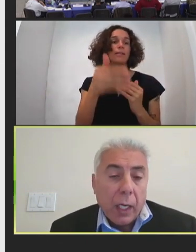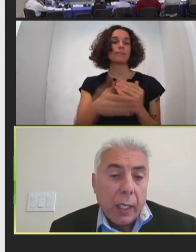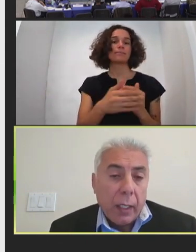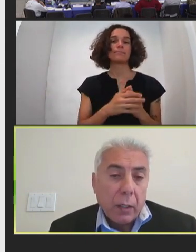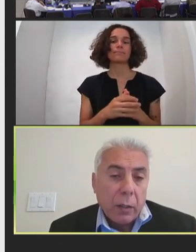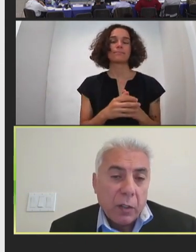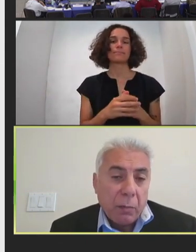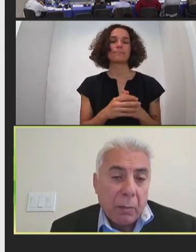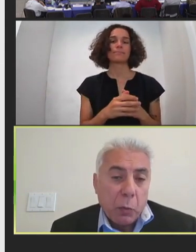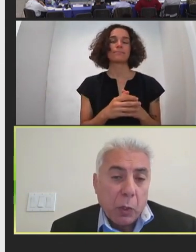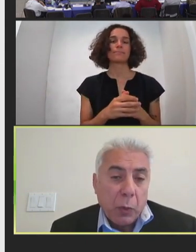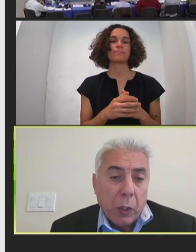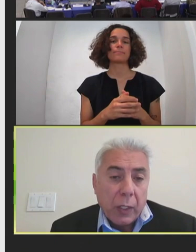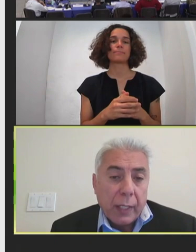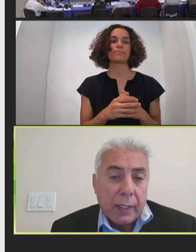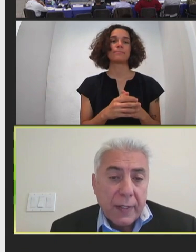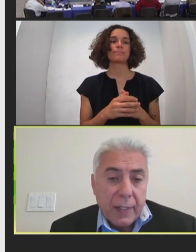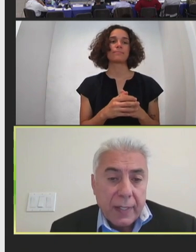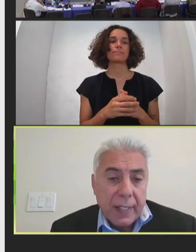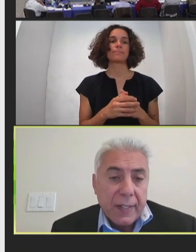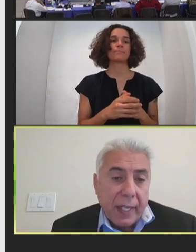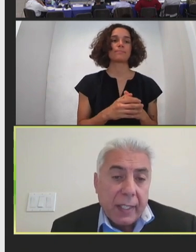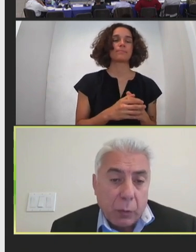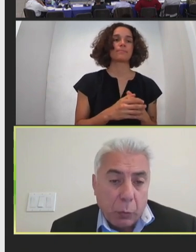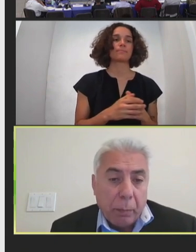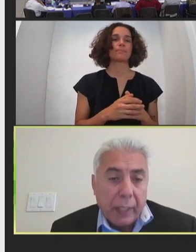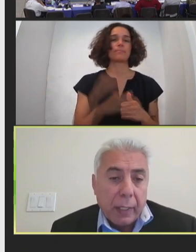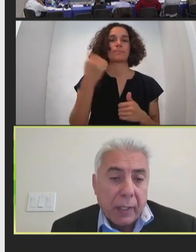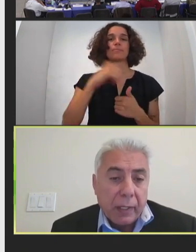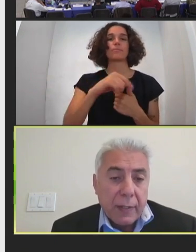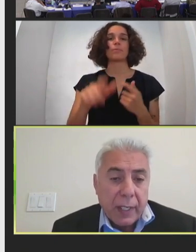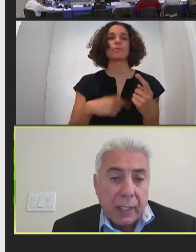And then remember, when we looked at the three state that we picked them at the three